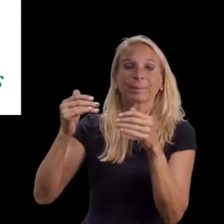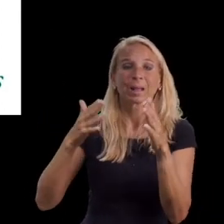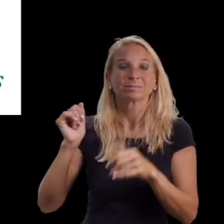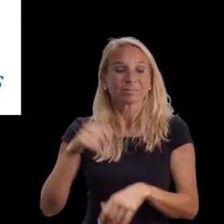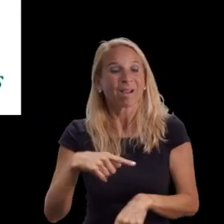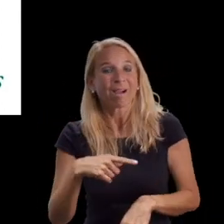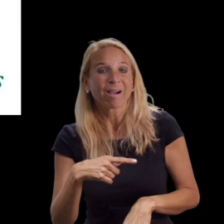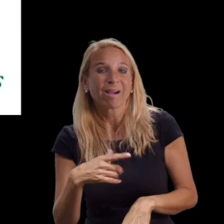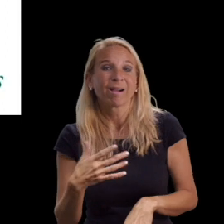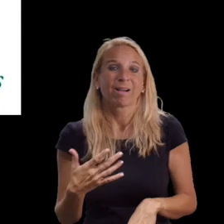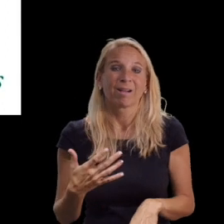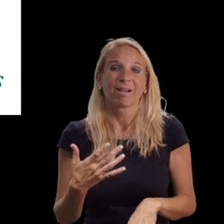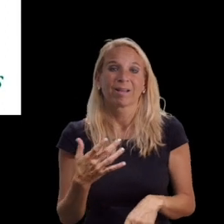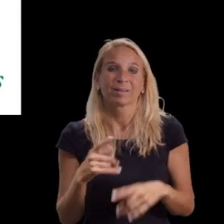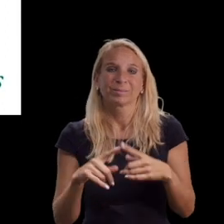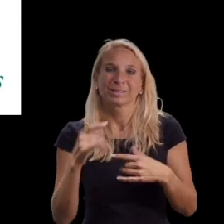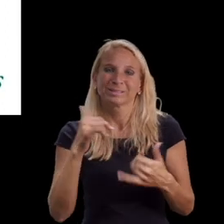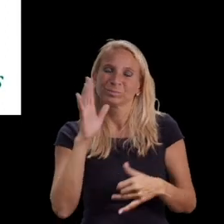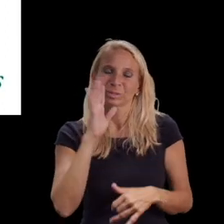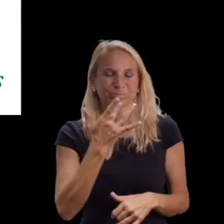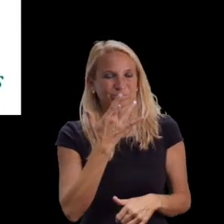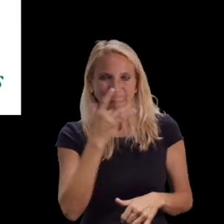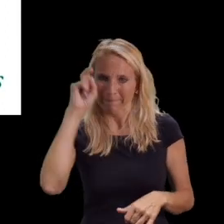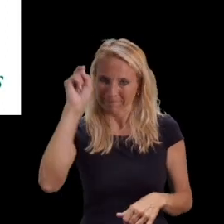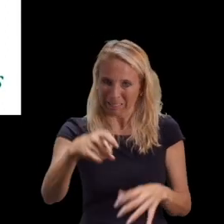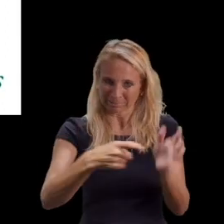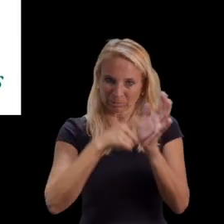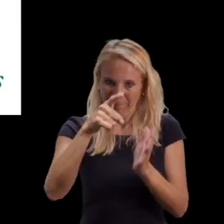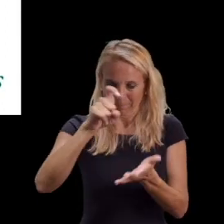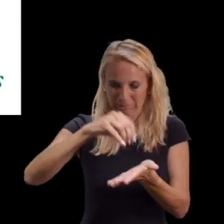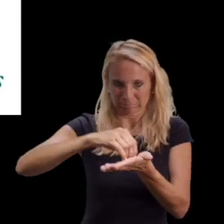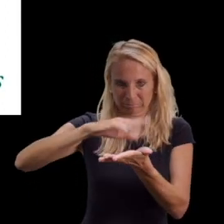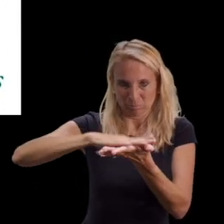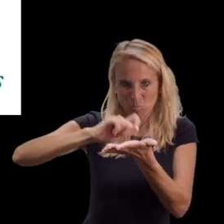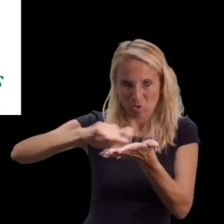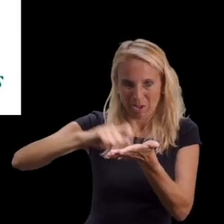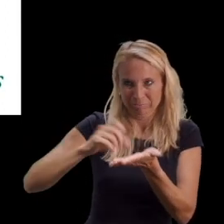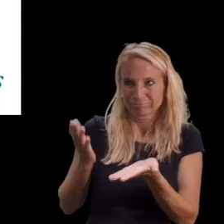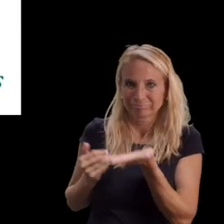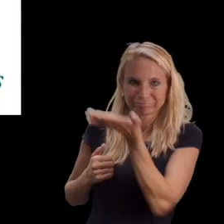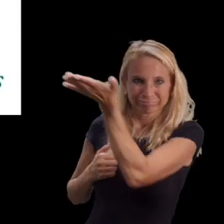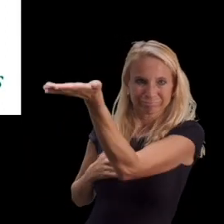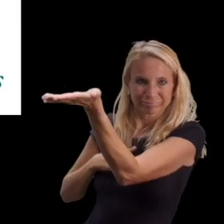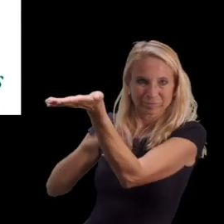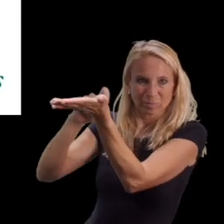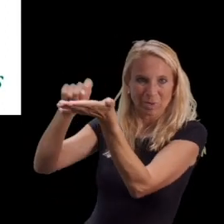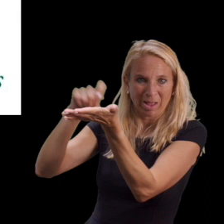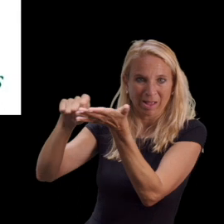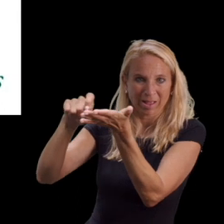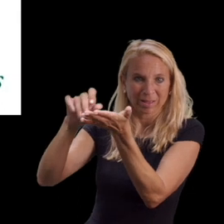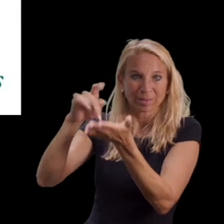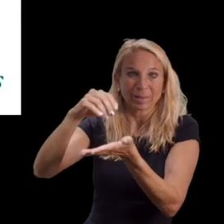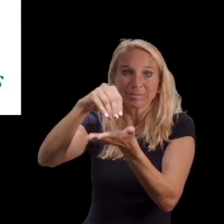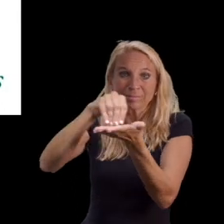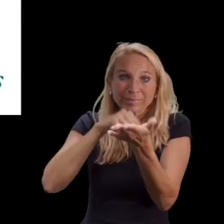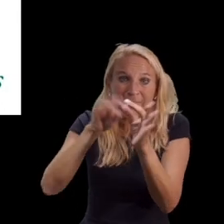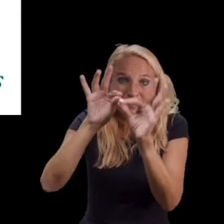going to ask that you still submit something in writing. So whether it be you're filling out their form,